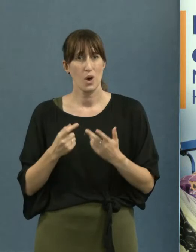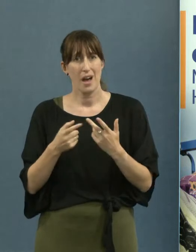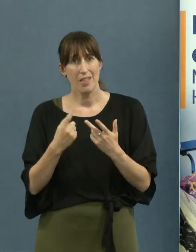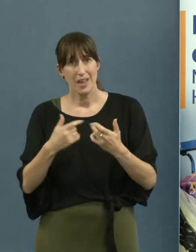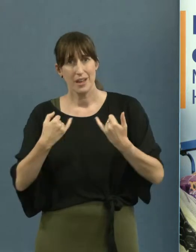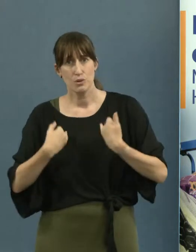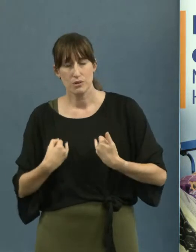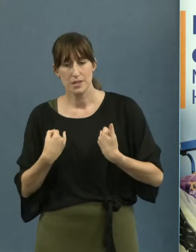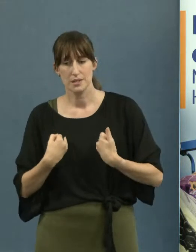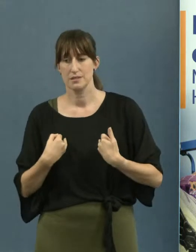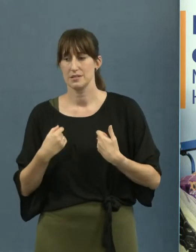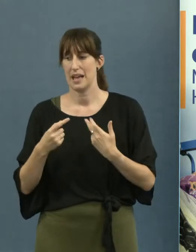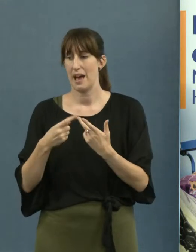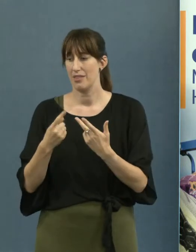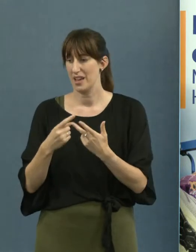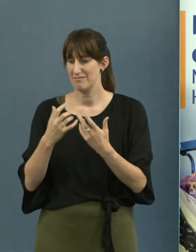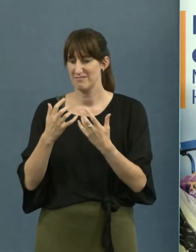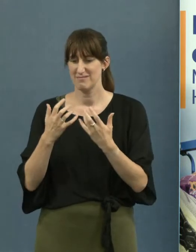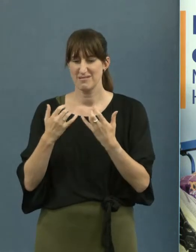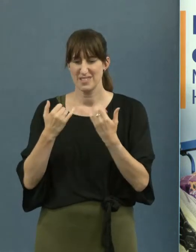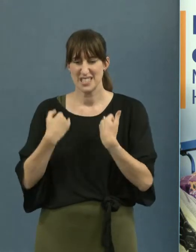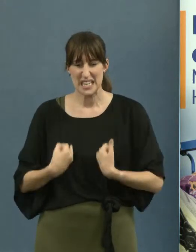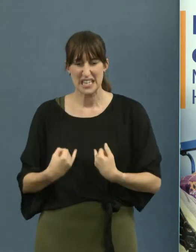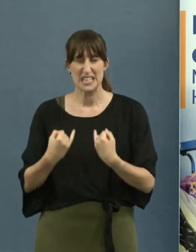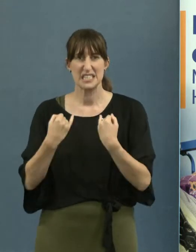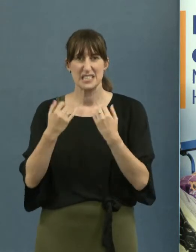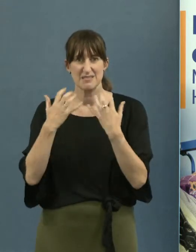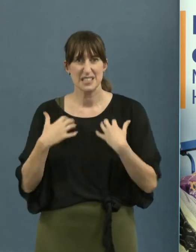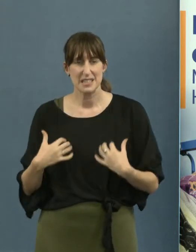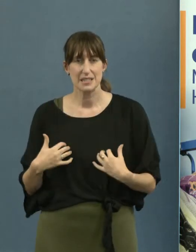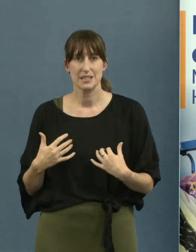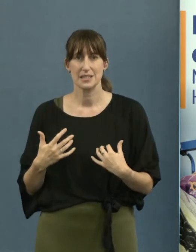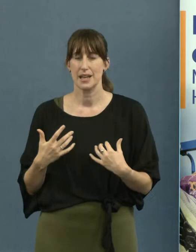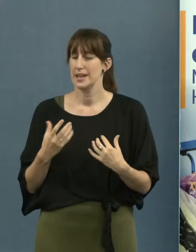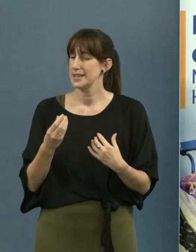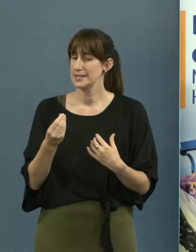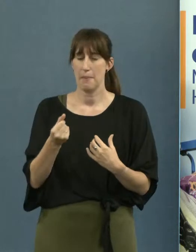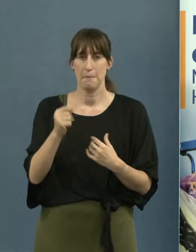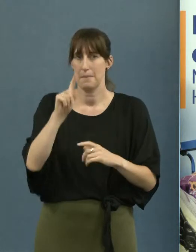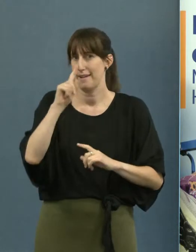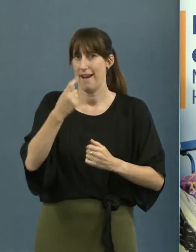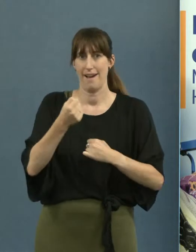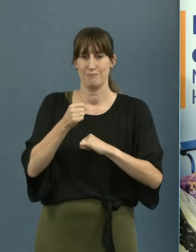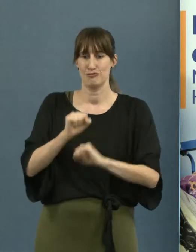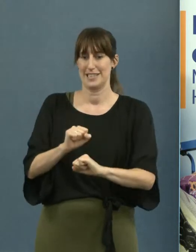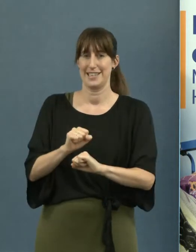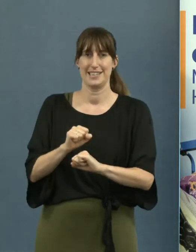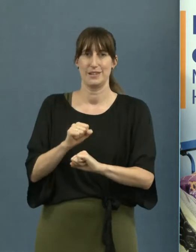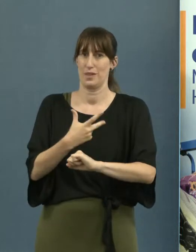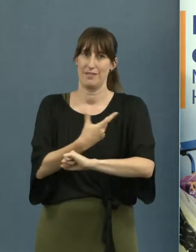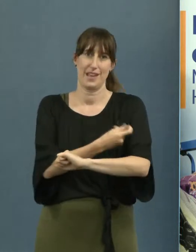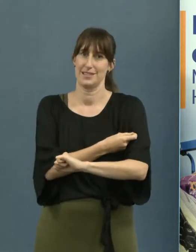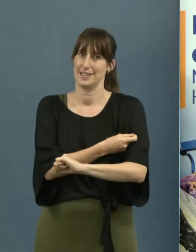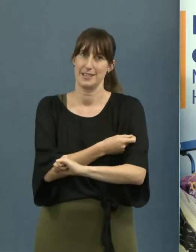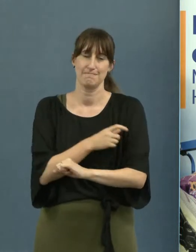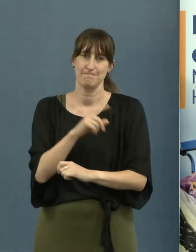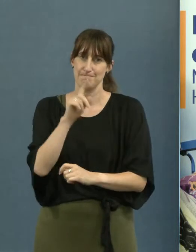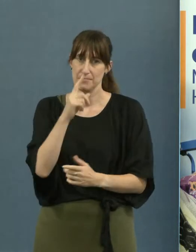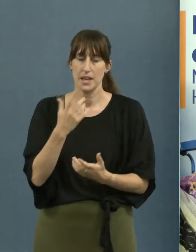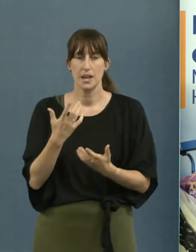infections that happen across